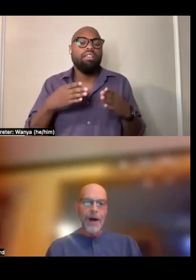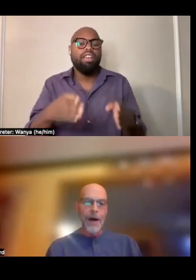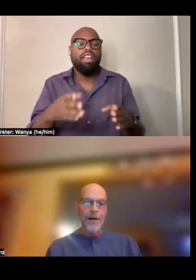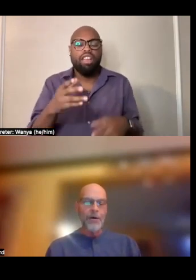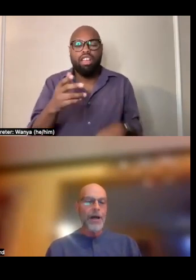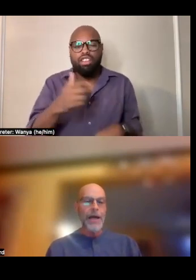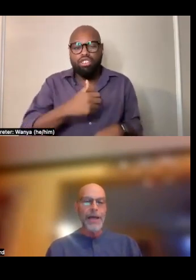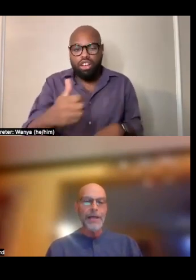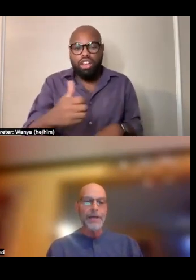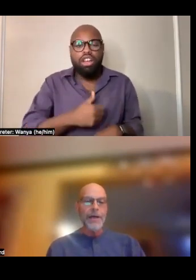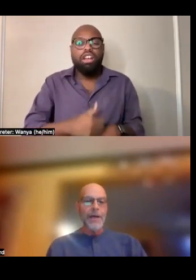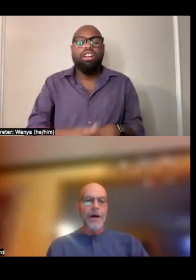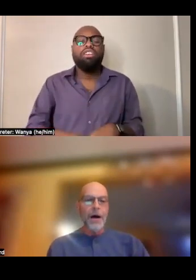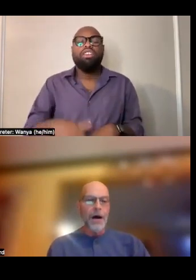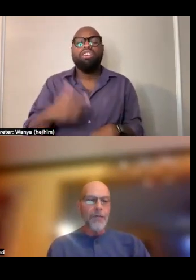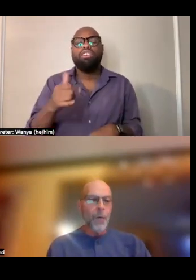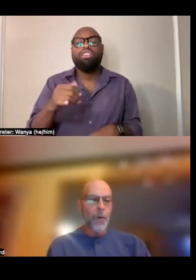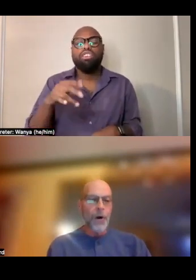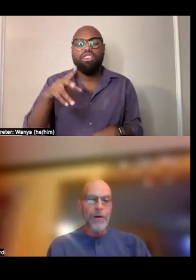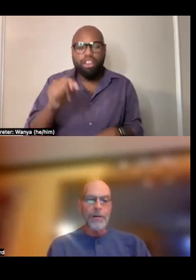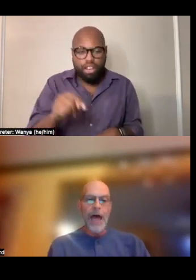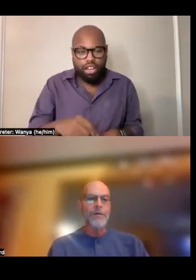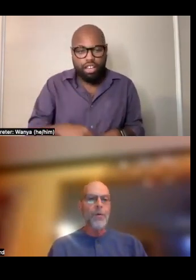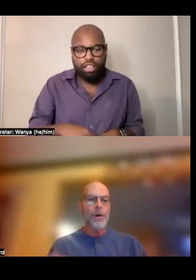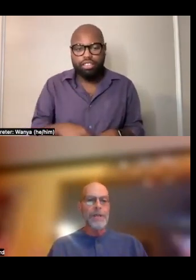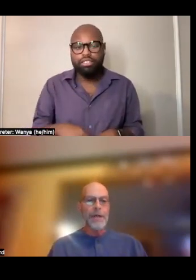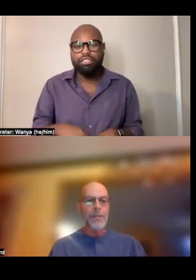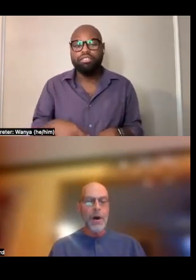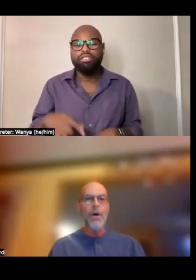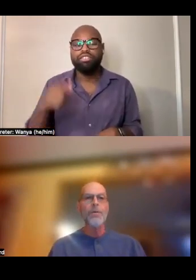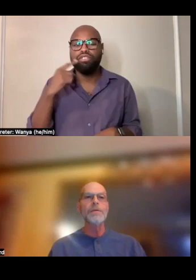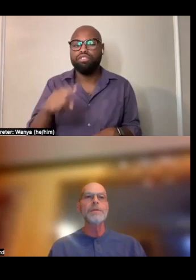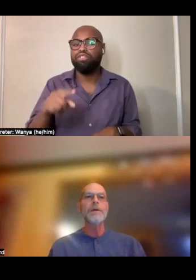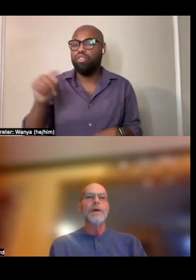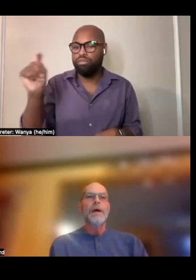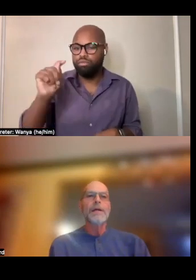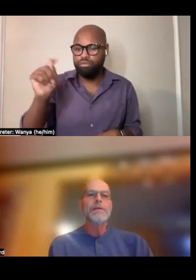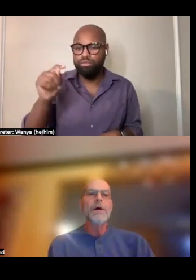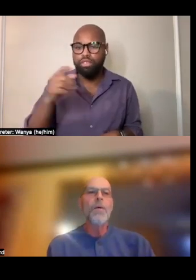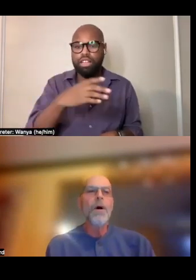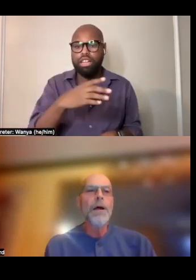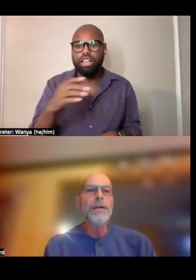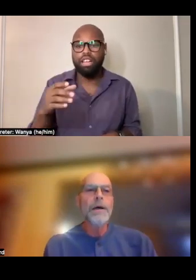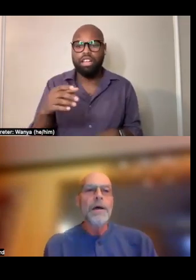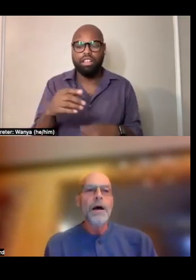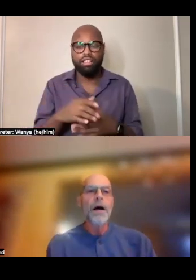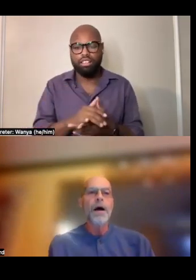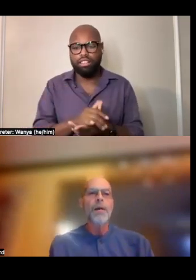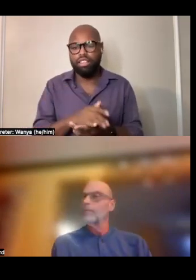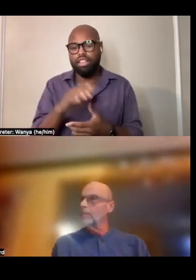grade for lavatories and commodes and so on,